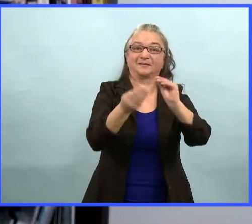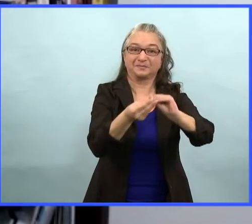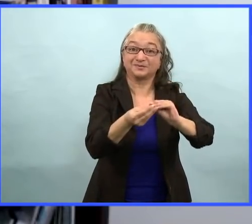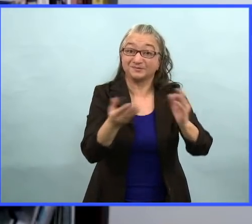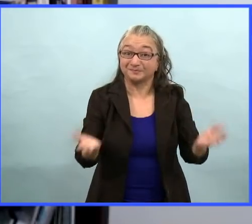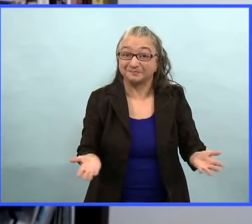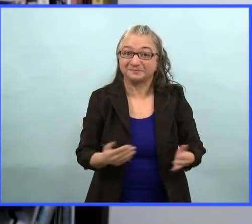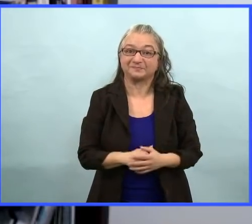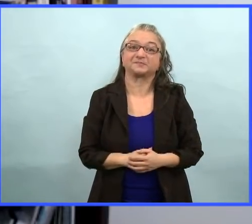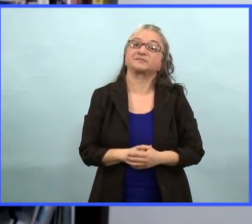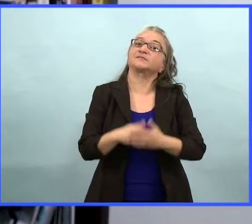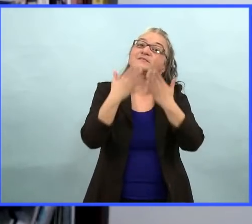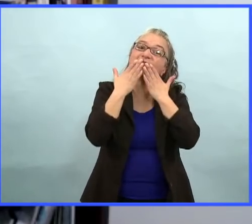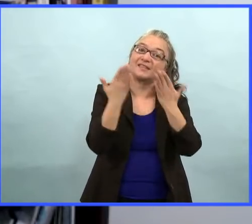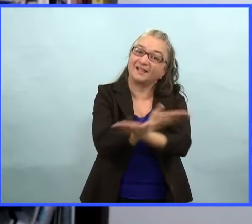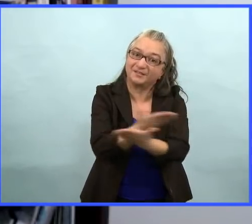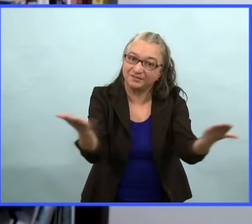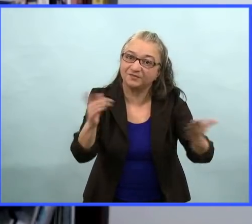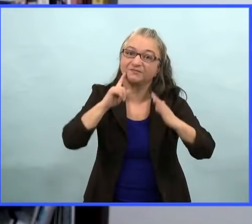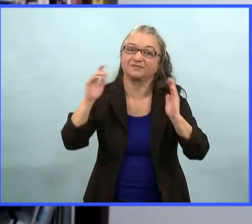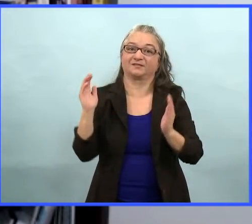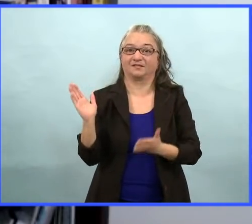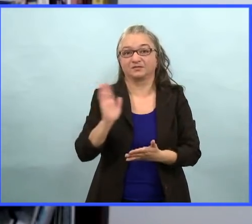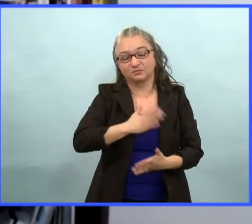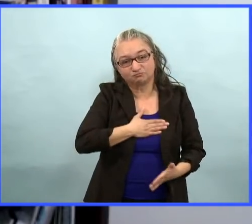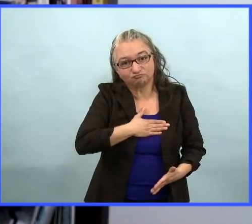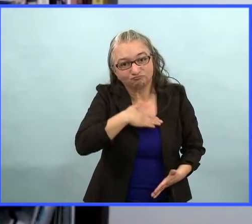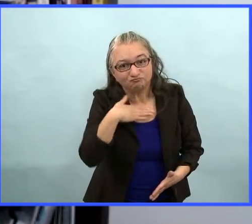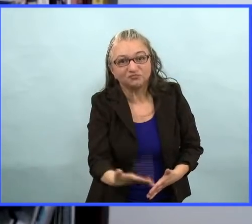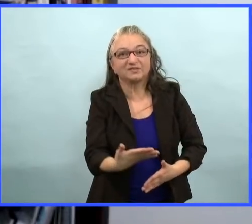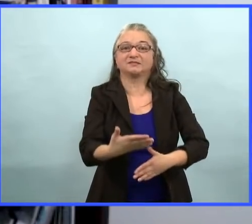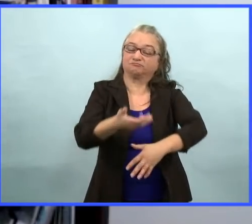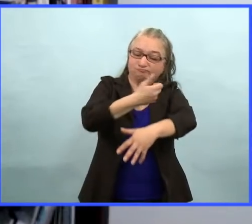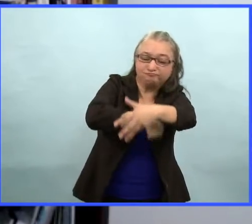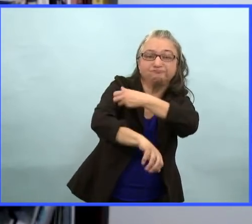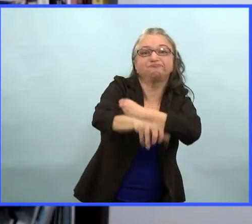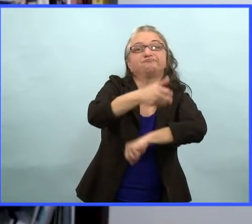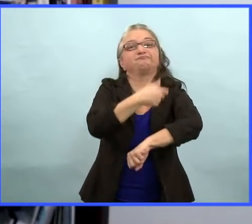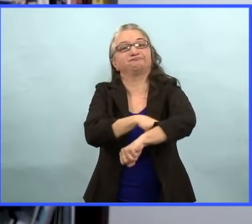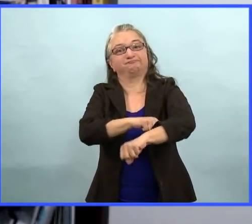make your lives healthier and to help protect all of us in making these positive healthcare choices